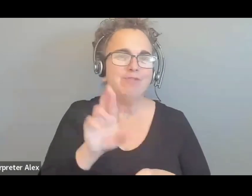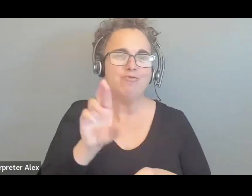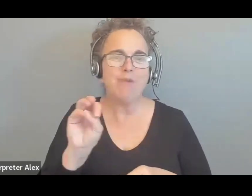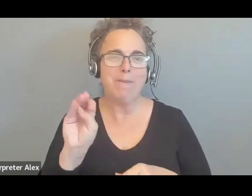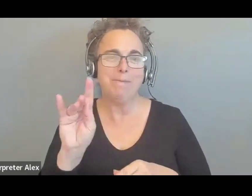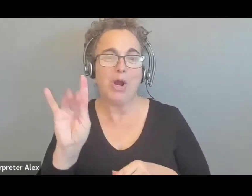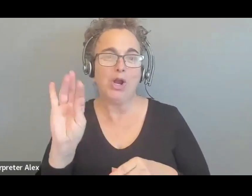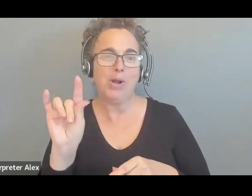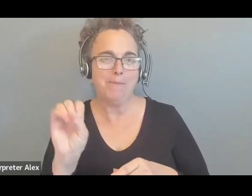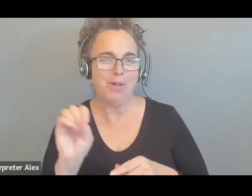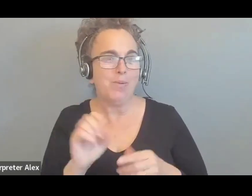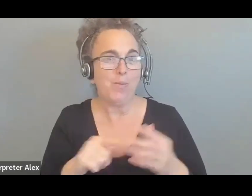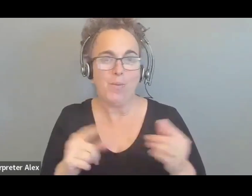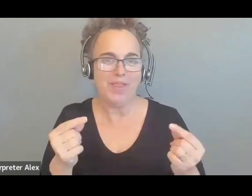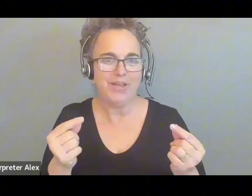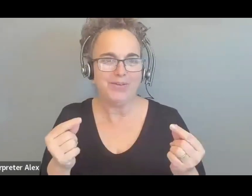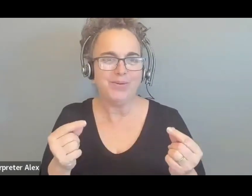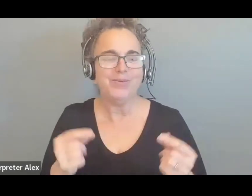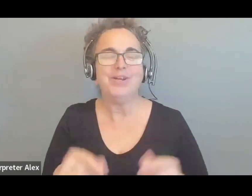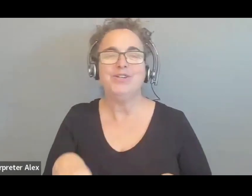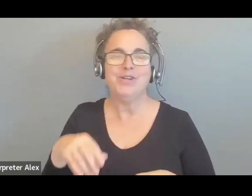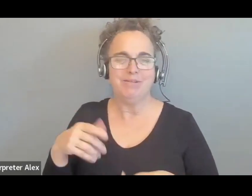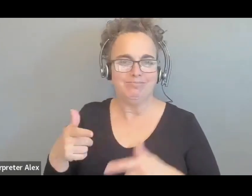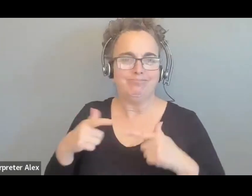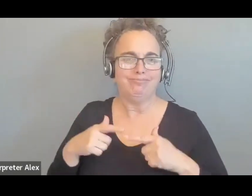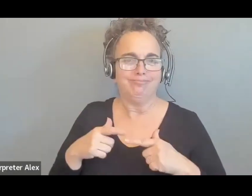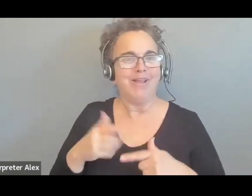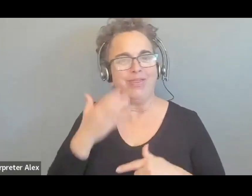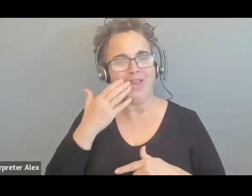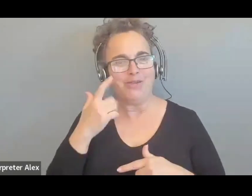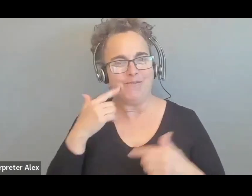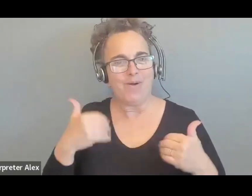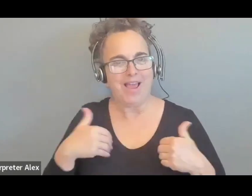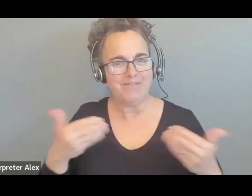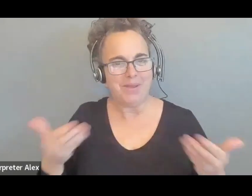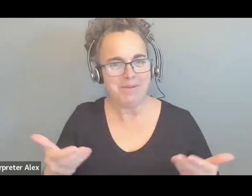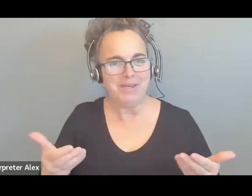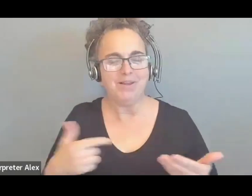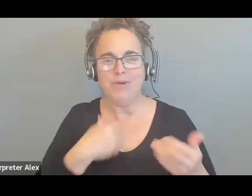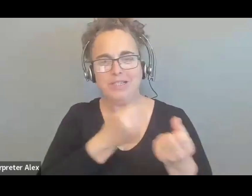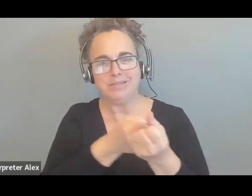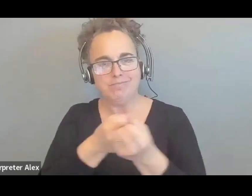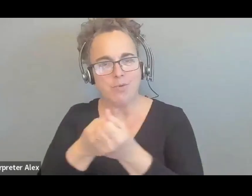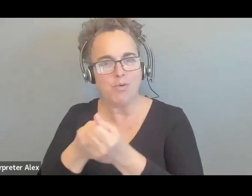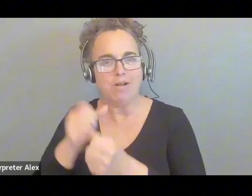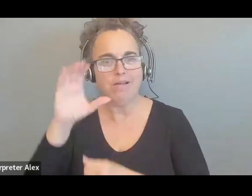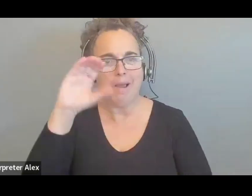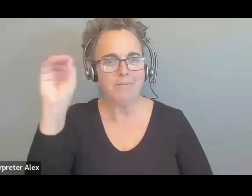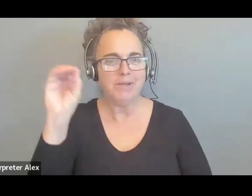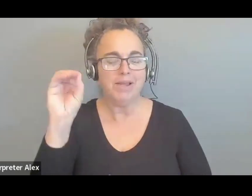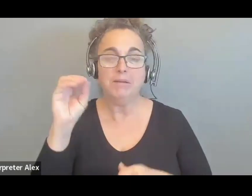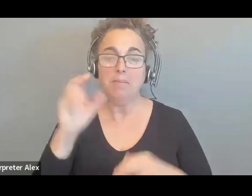Yeah, thank you for having me. So we, as you said, support and fund companies building for people with disabilities.